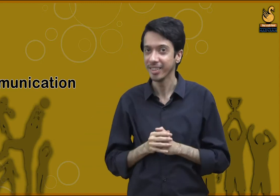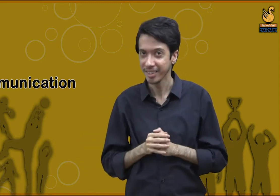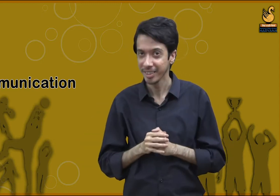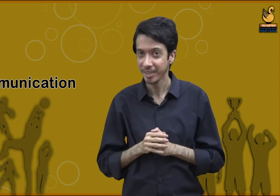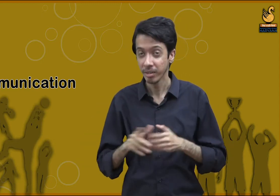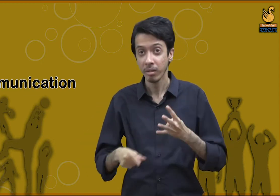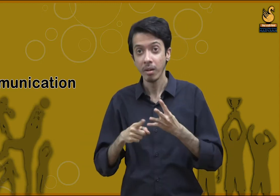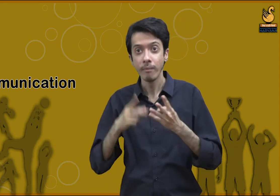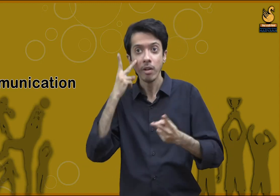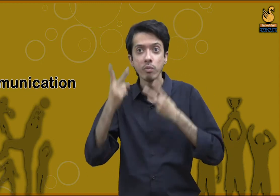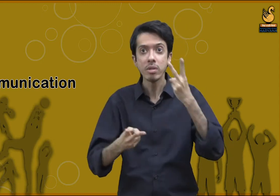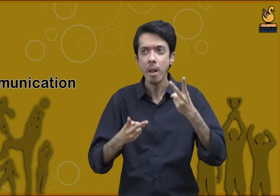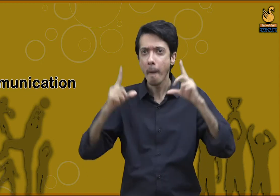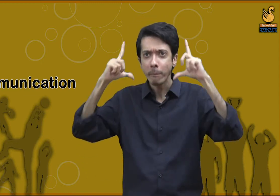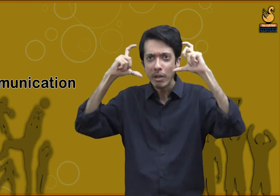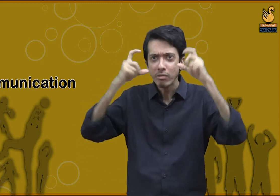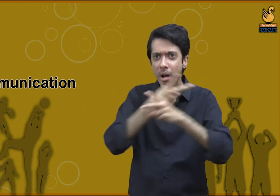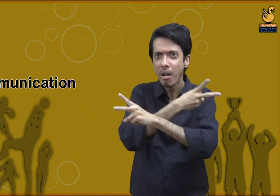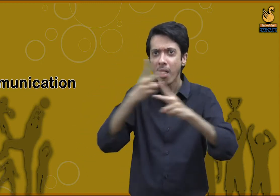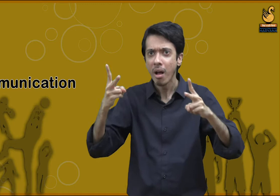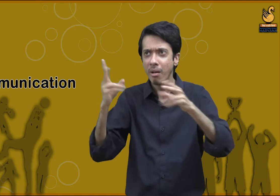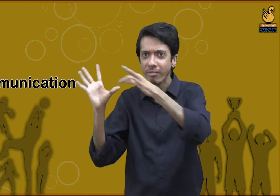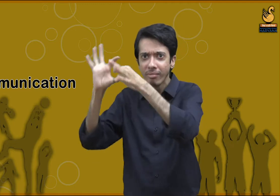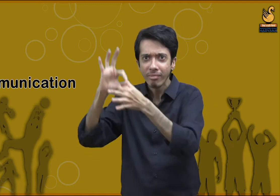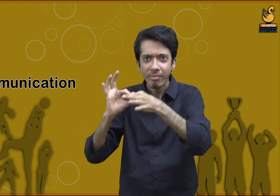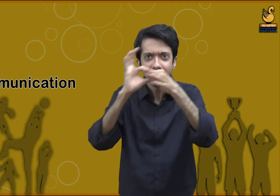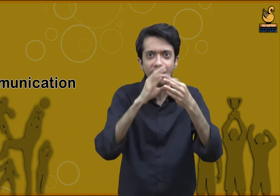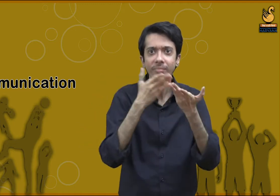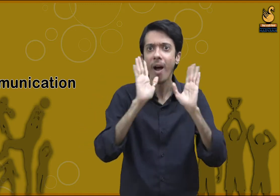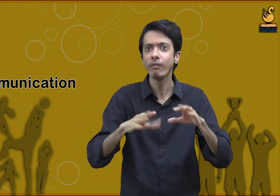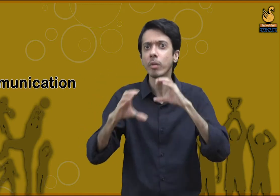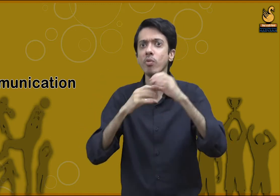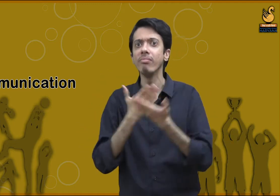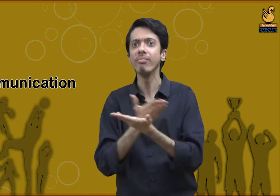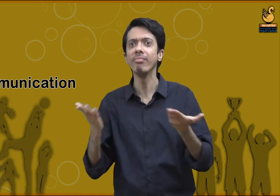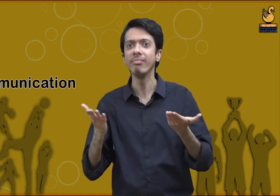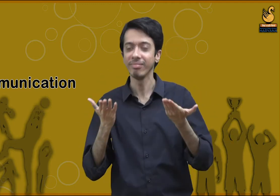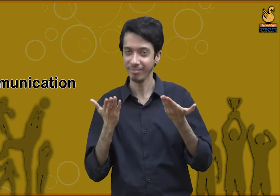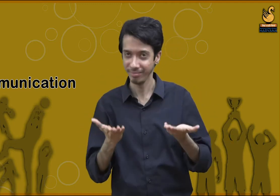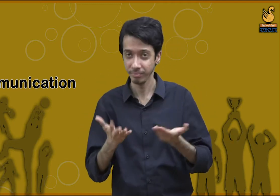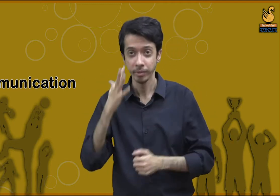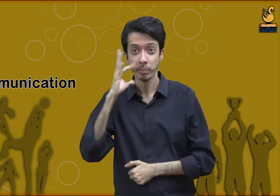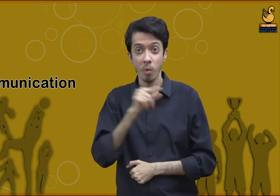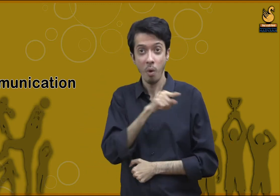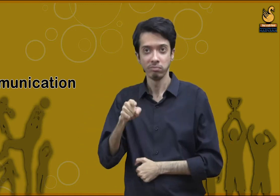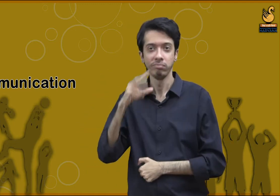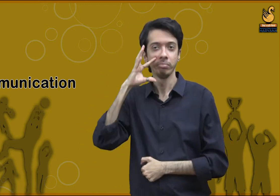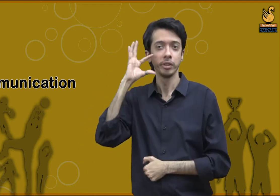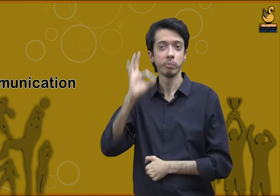Next is Visual Communication. Visual communication is the transmission of information and ideas using symbols and imagery